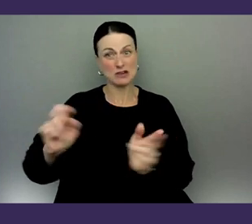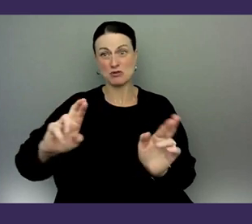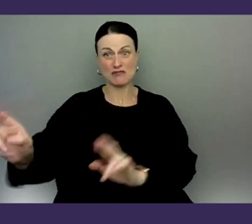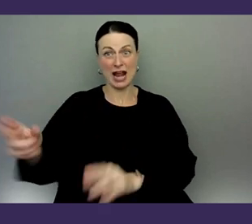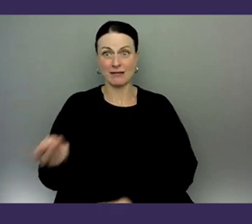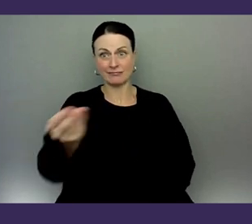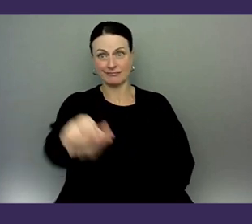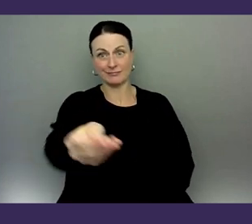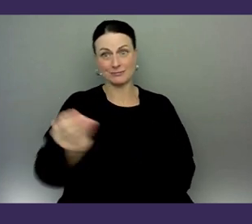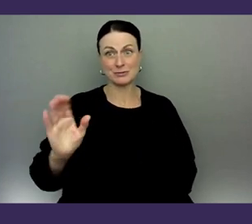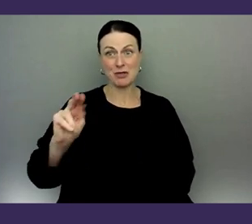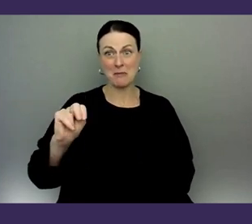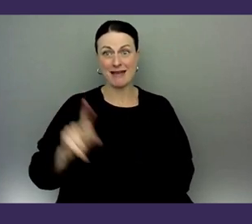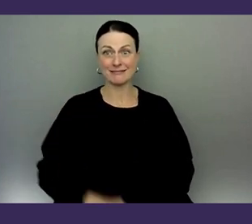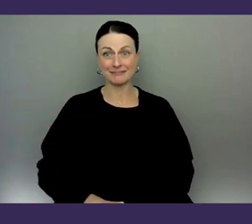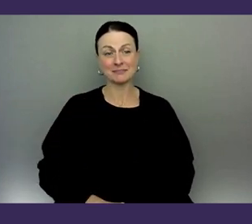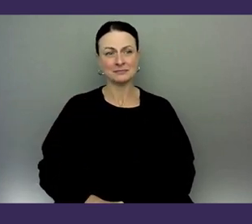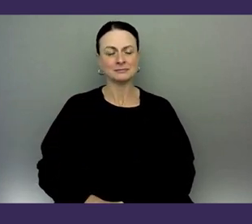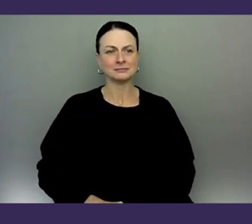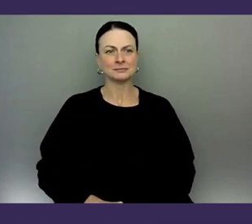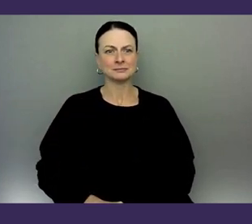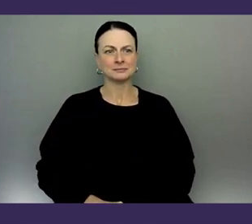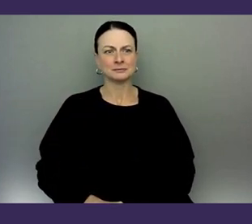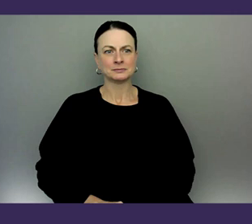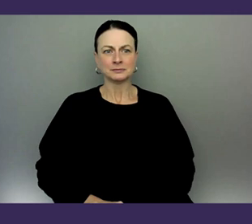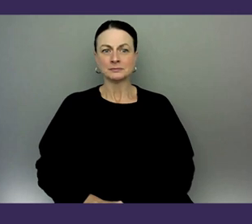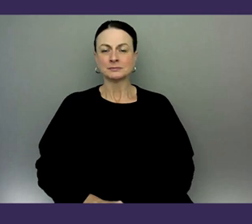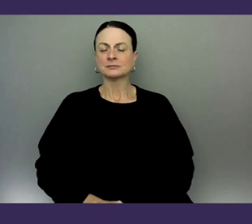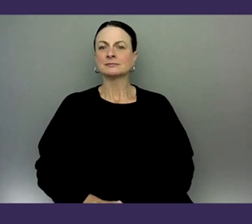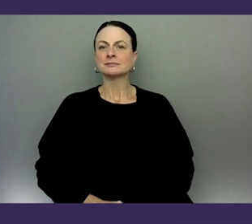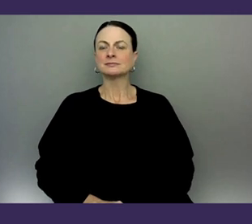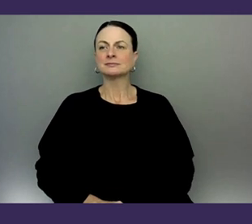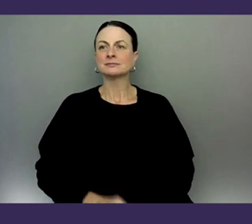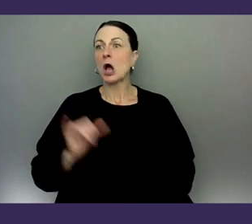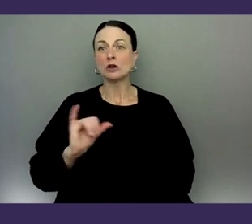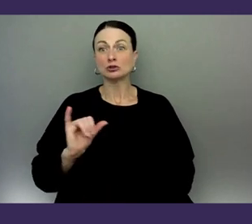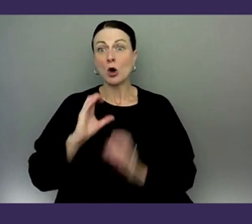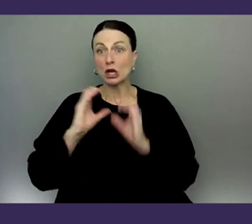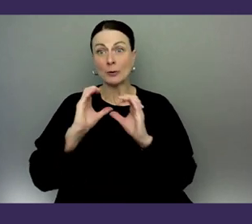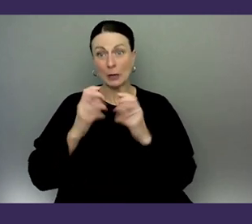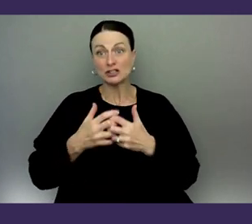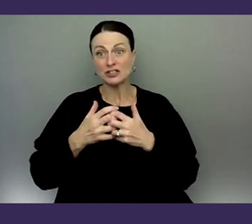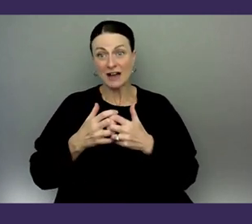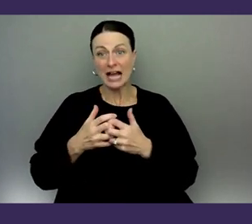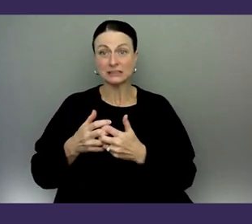And also through her communication device, we were able to give her the option